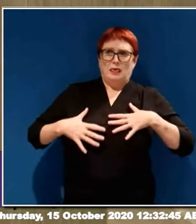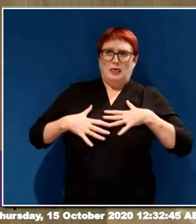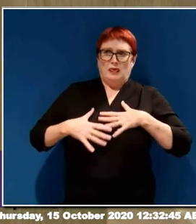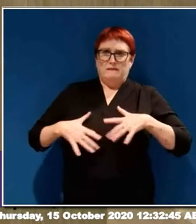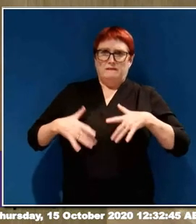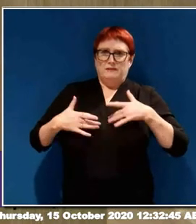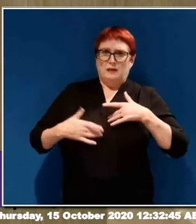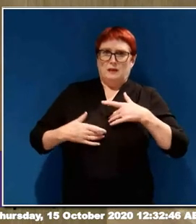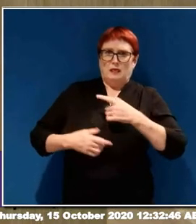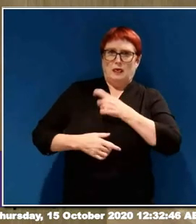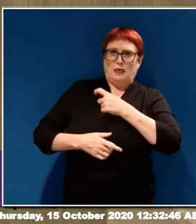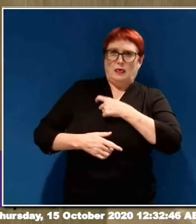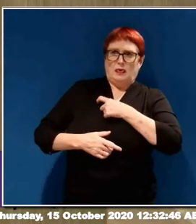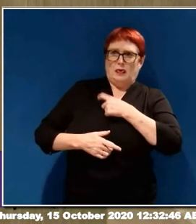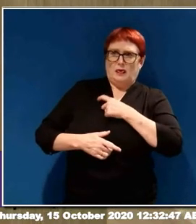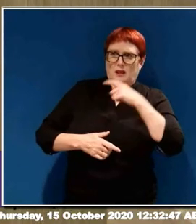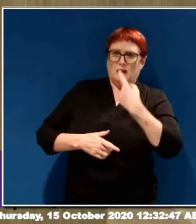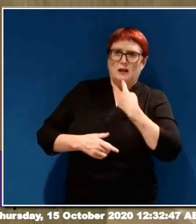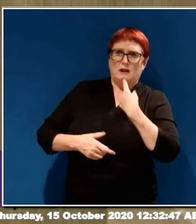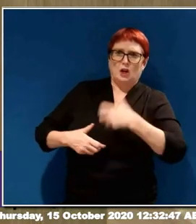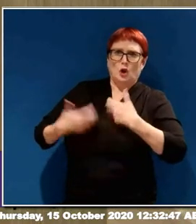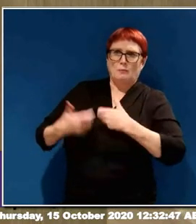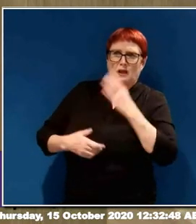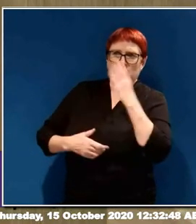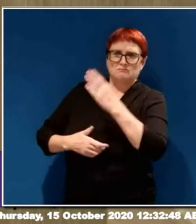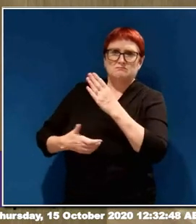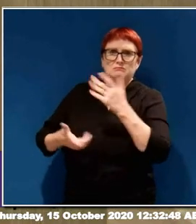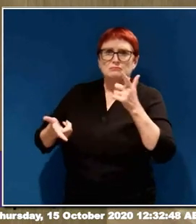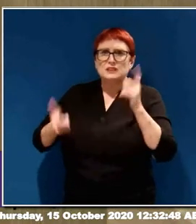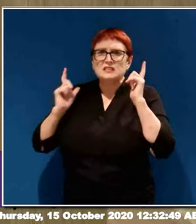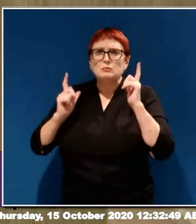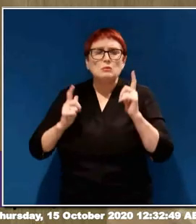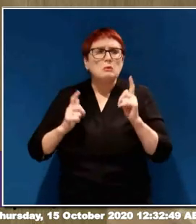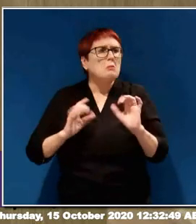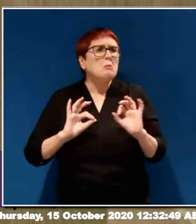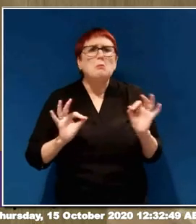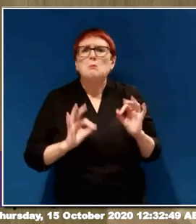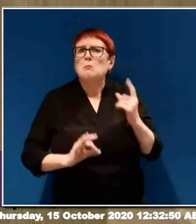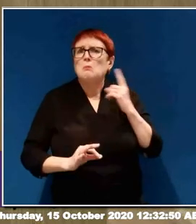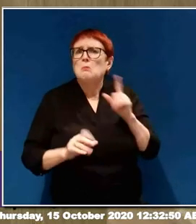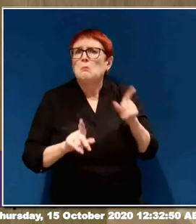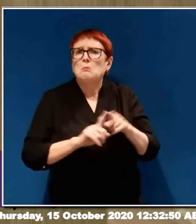I haven't had anyone say anything like that directly to me. Alright.